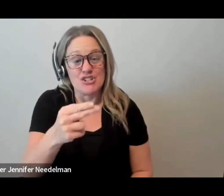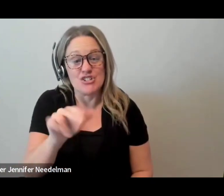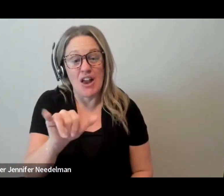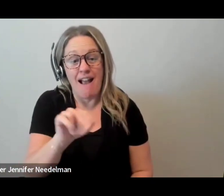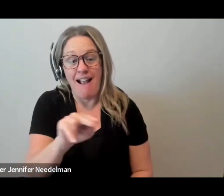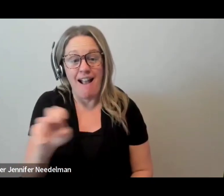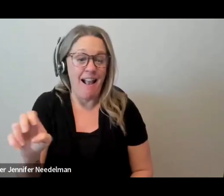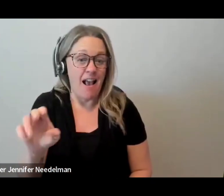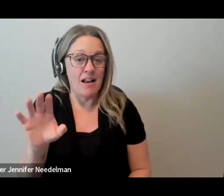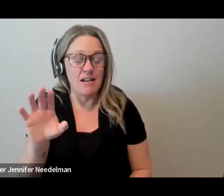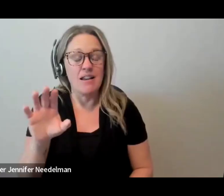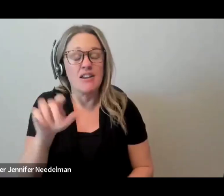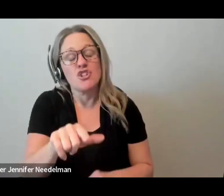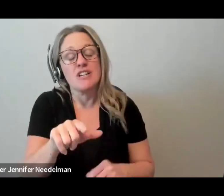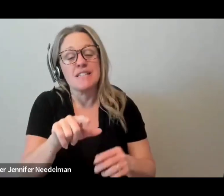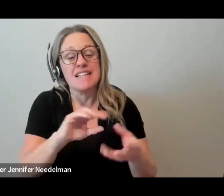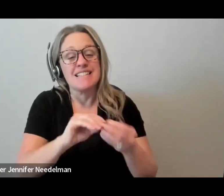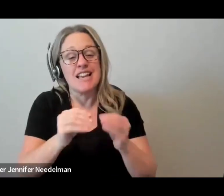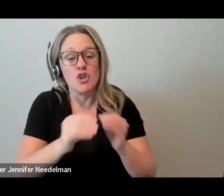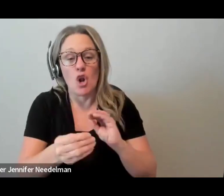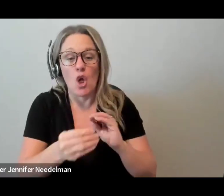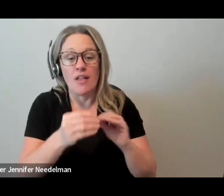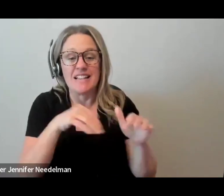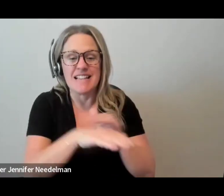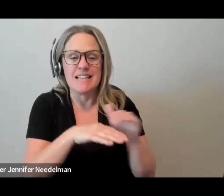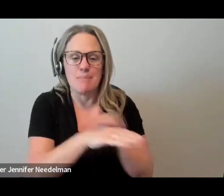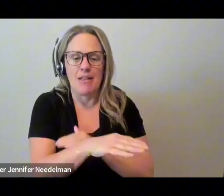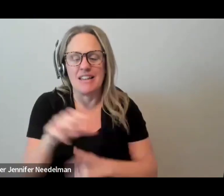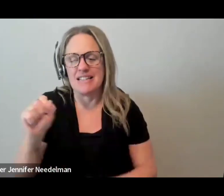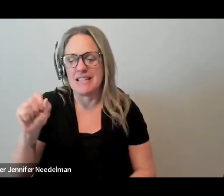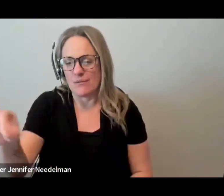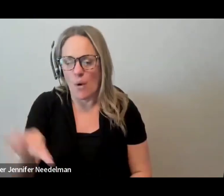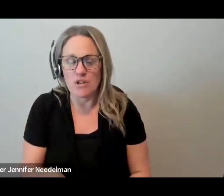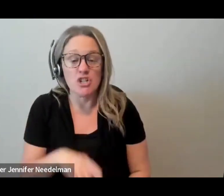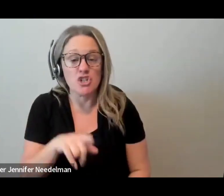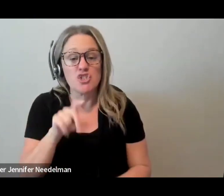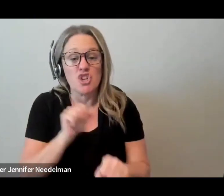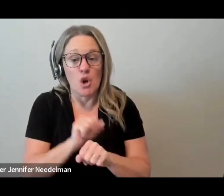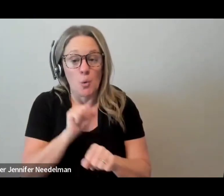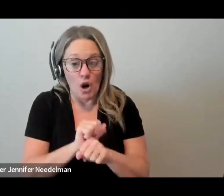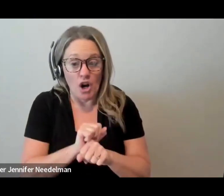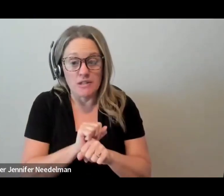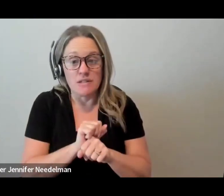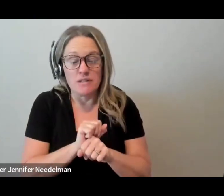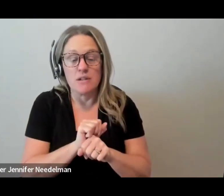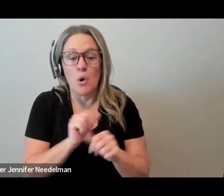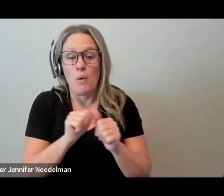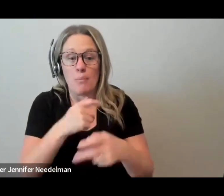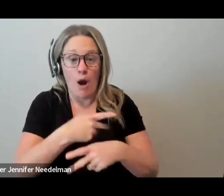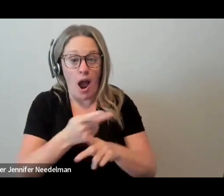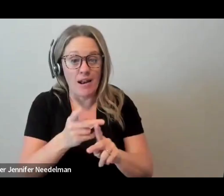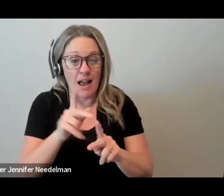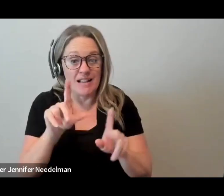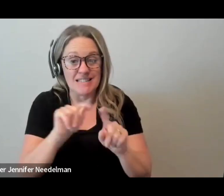a digital accessibility engineer at Salesforce. Shyanne works closely with product teams to enhance accessibility features